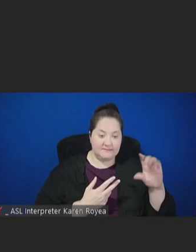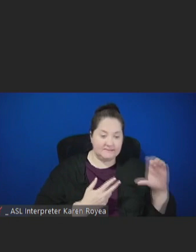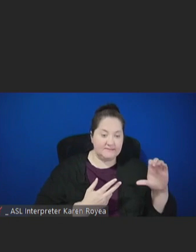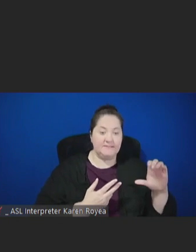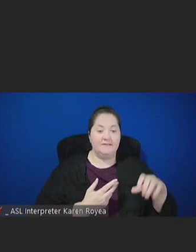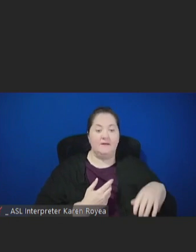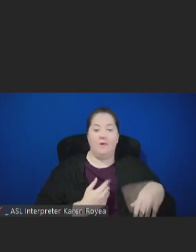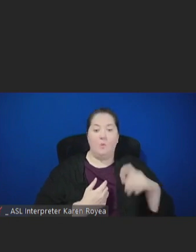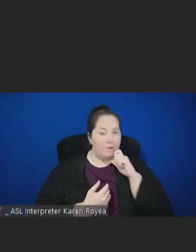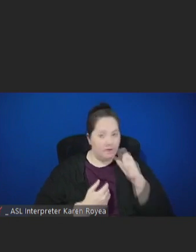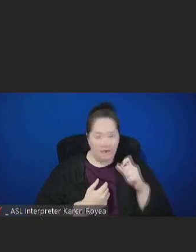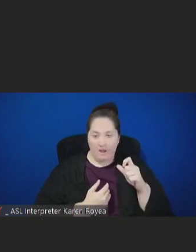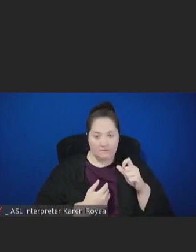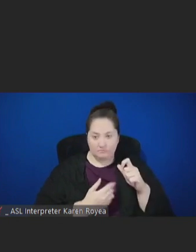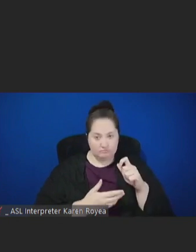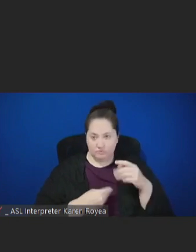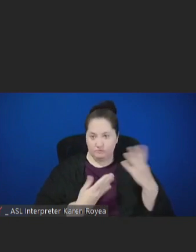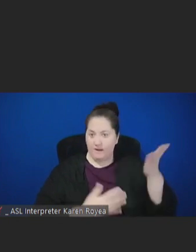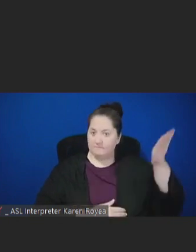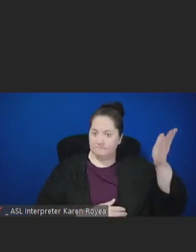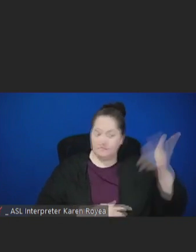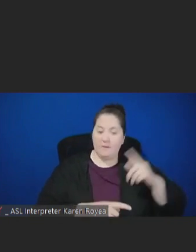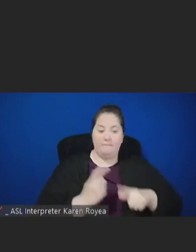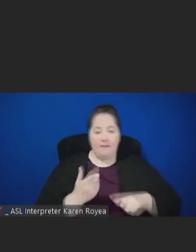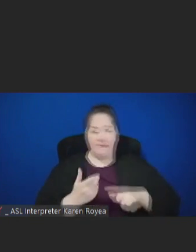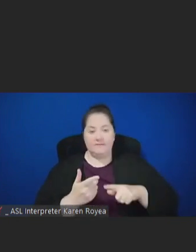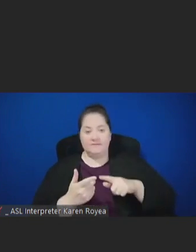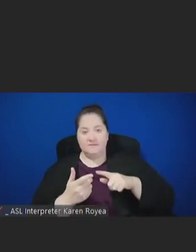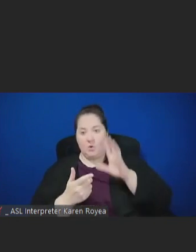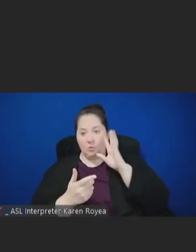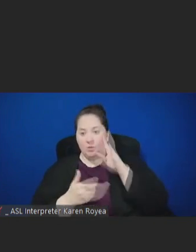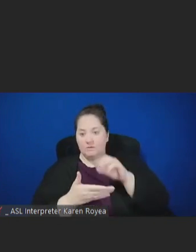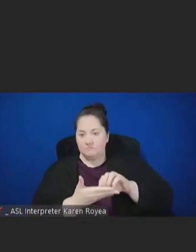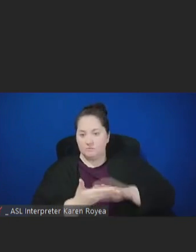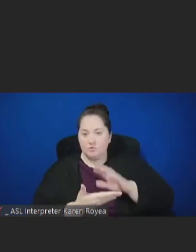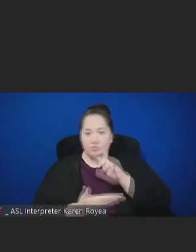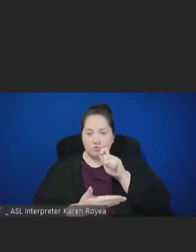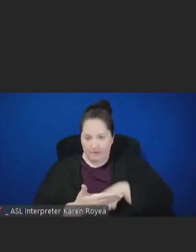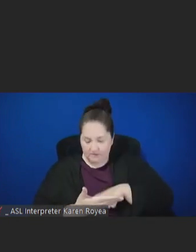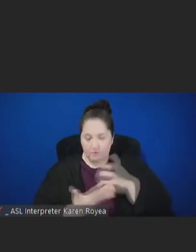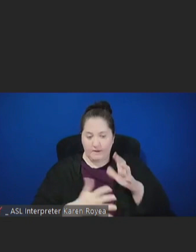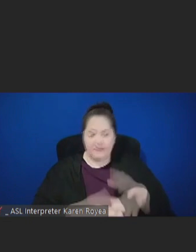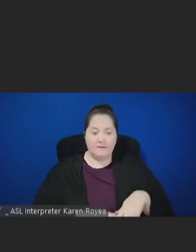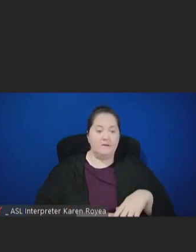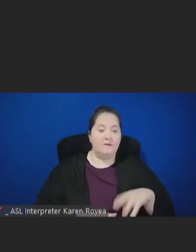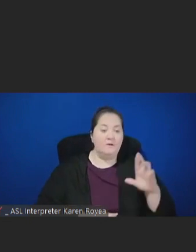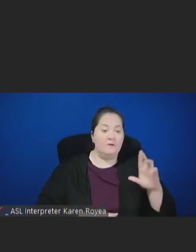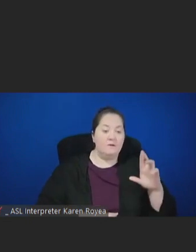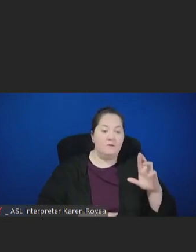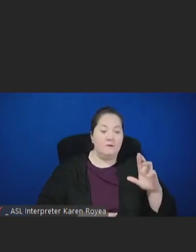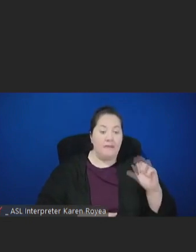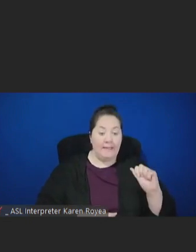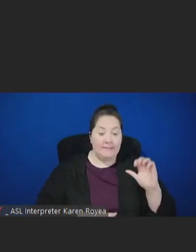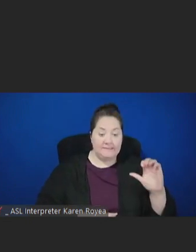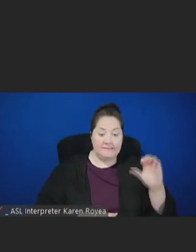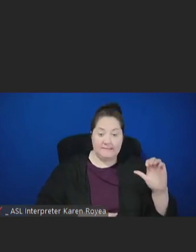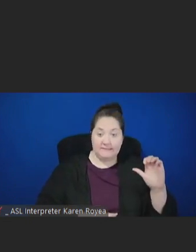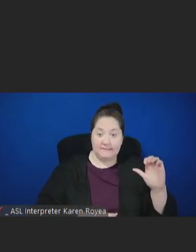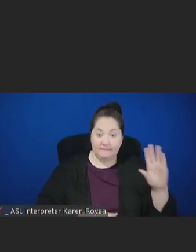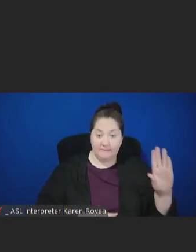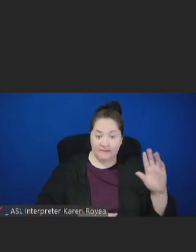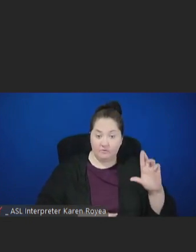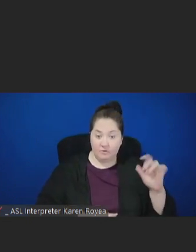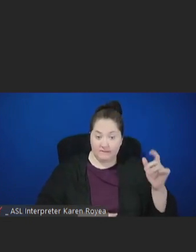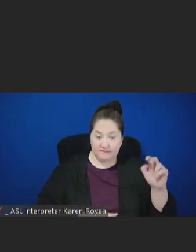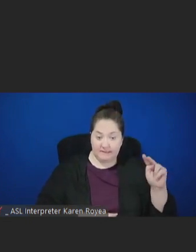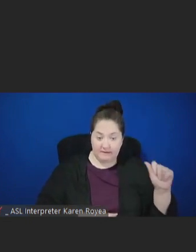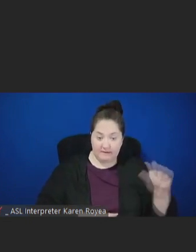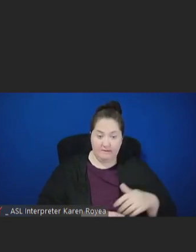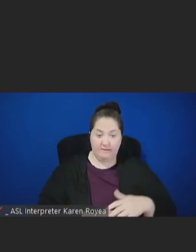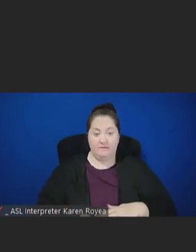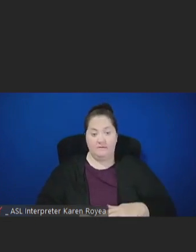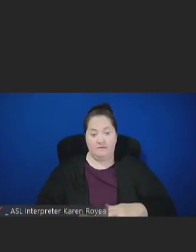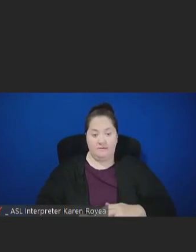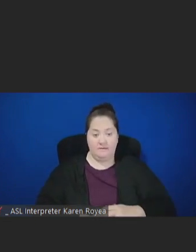oral updates. Sorry for my tongue tackle. Next, Roxana Diba for ACCV.